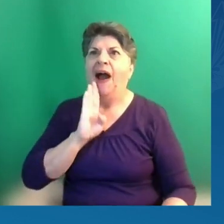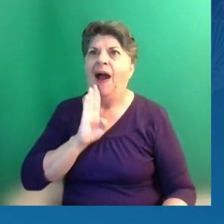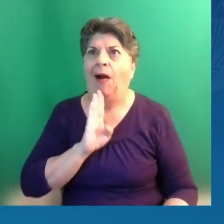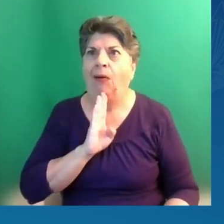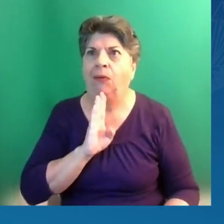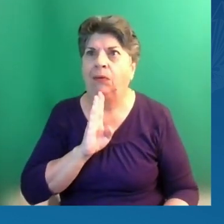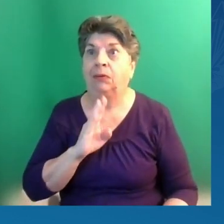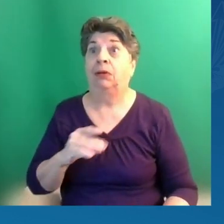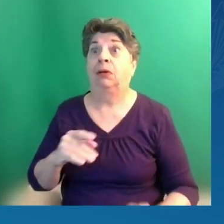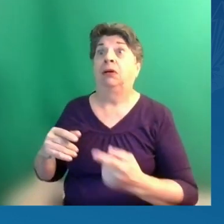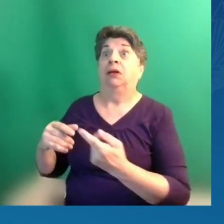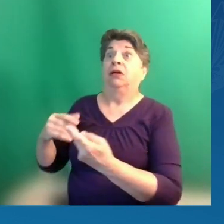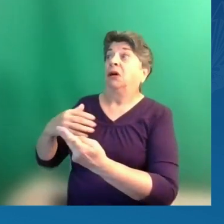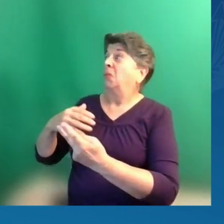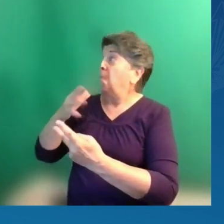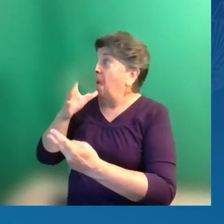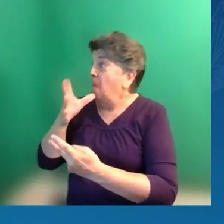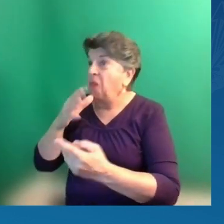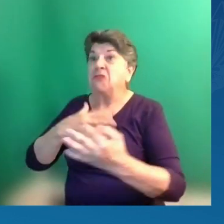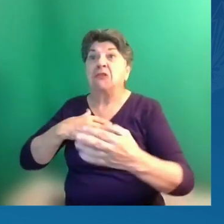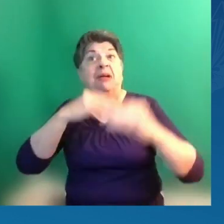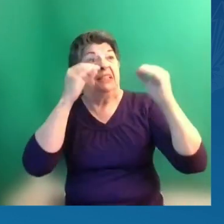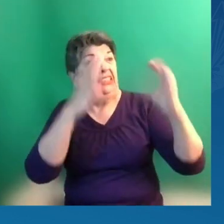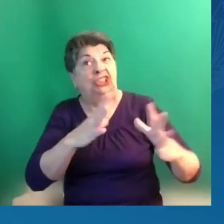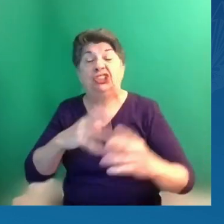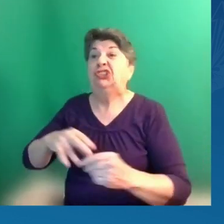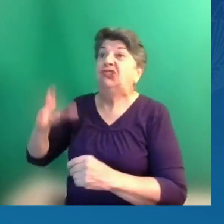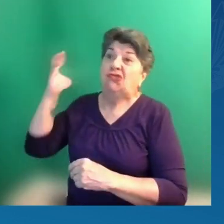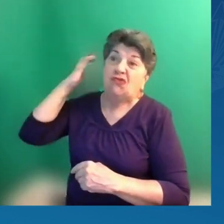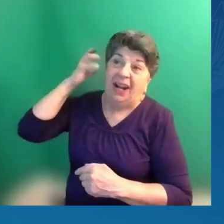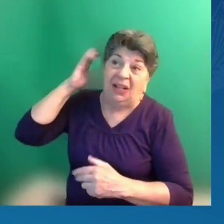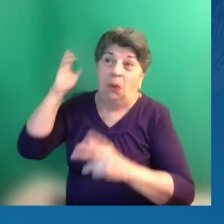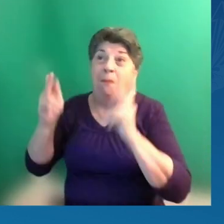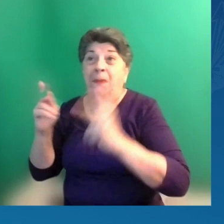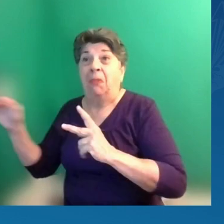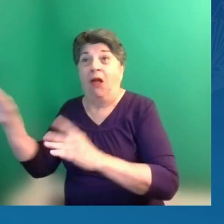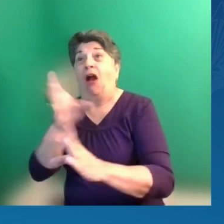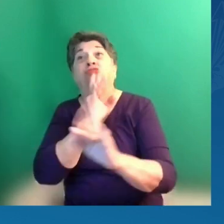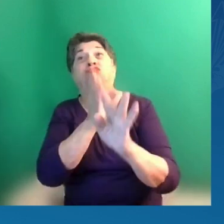KDIA "Lucky 13" --